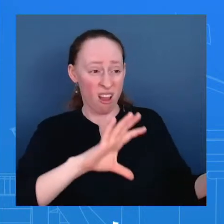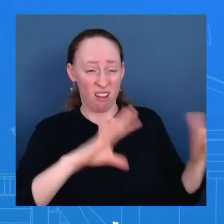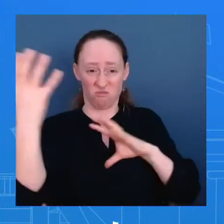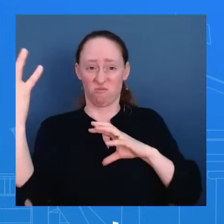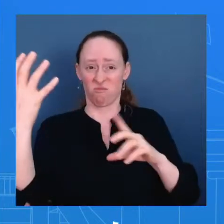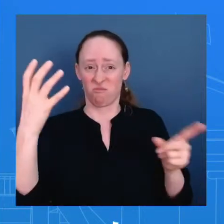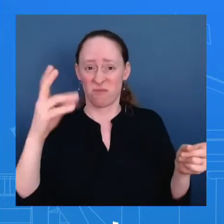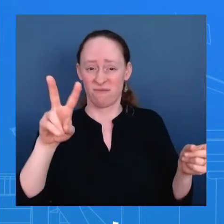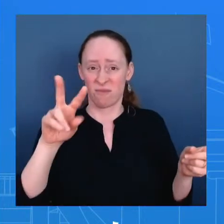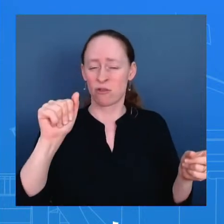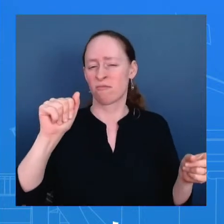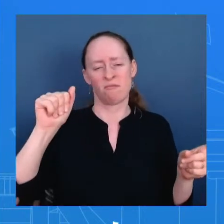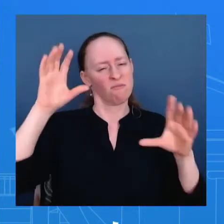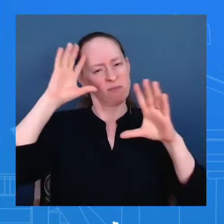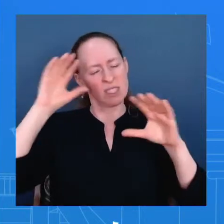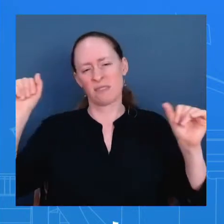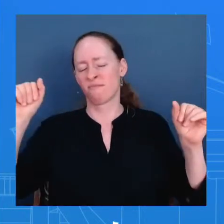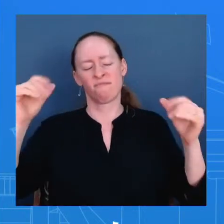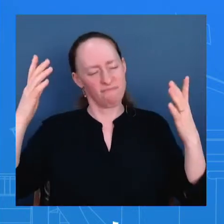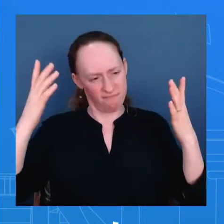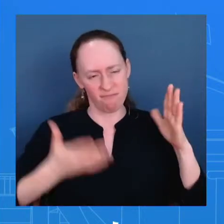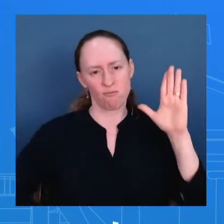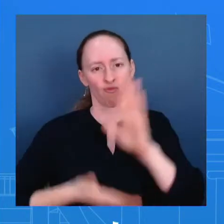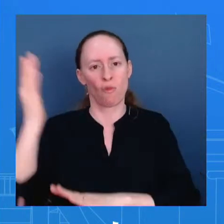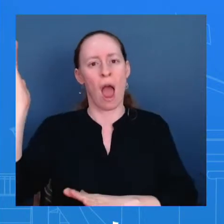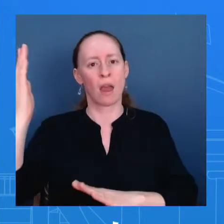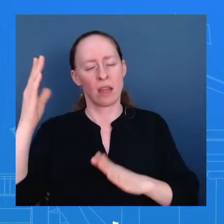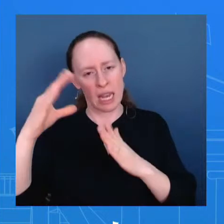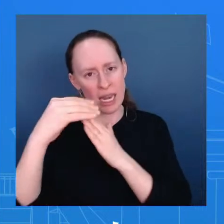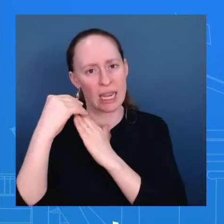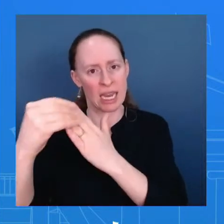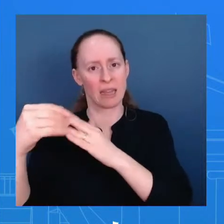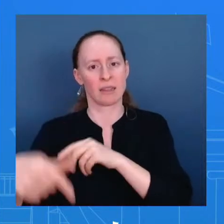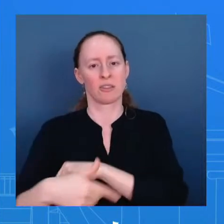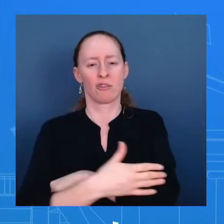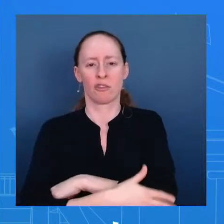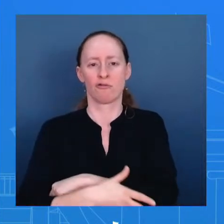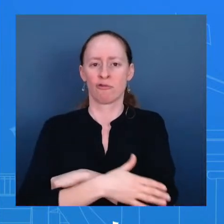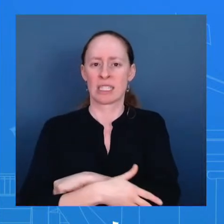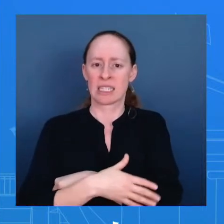That's all part of what has become the Biden-Harris agenda, and they've been leading from the front.